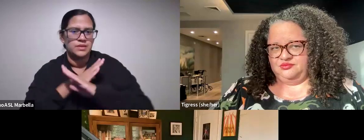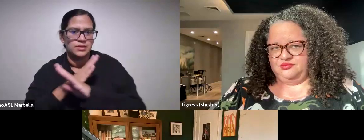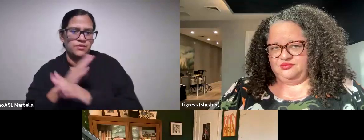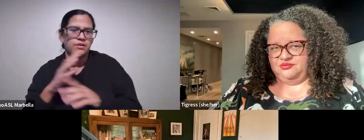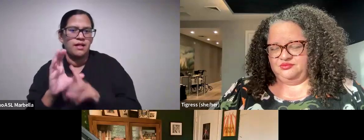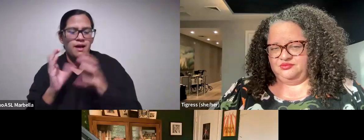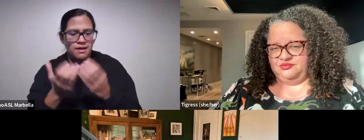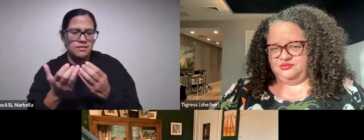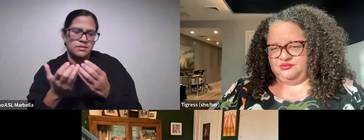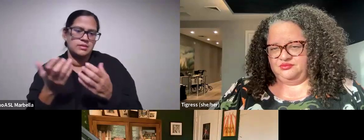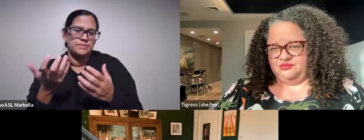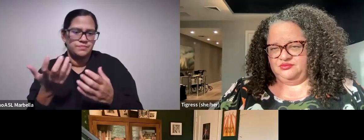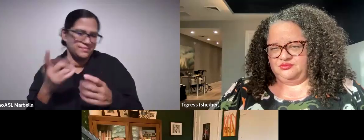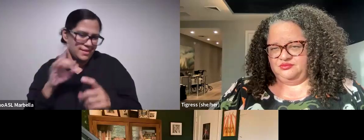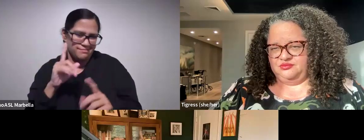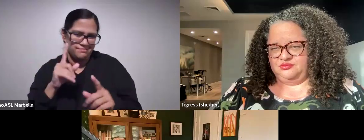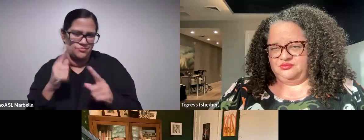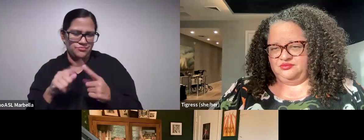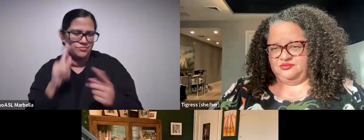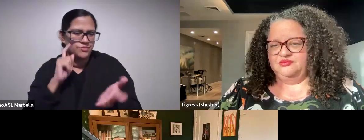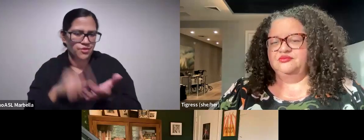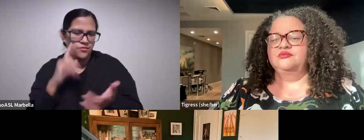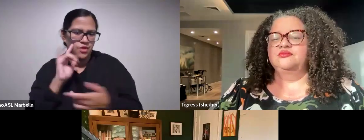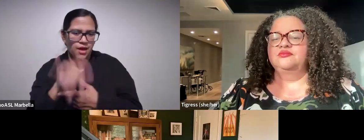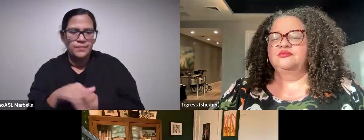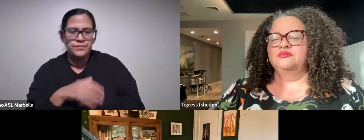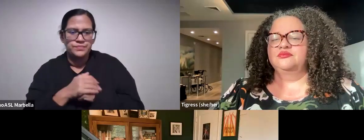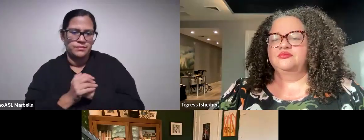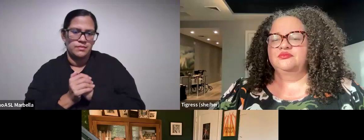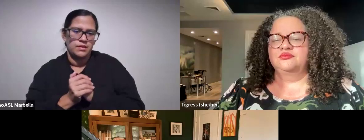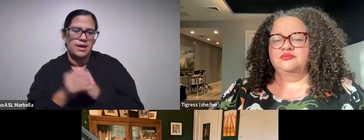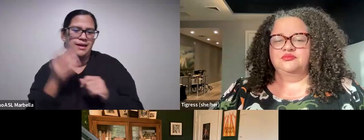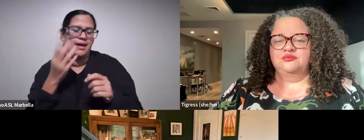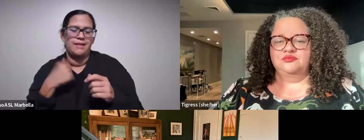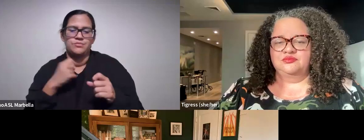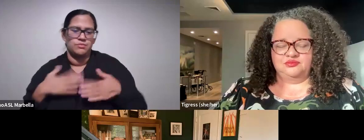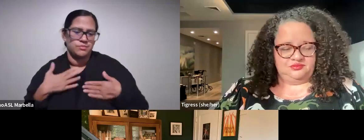policy terminology for it. And I'm so incredibly grateful to NAAFA for